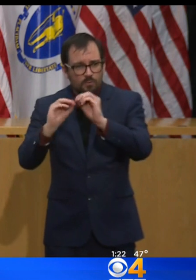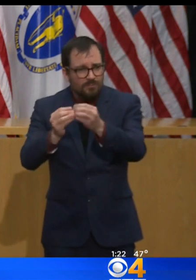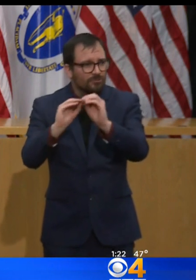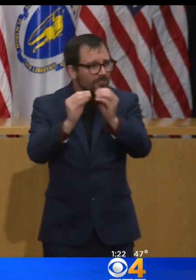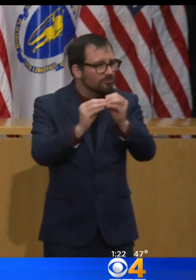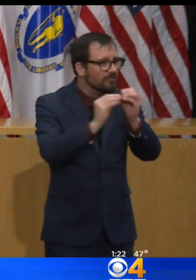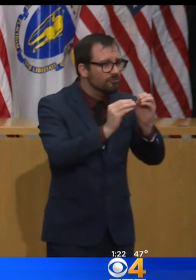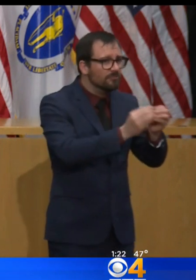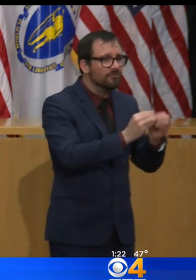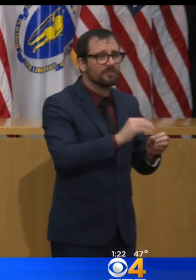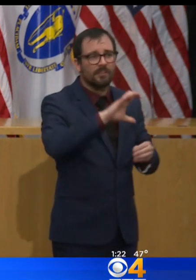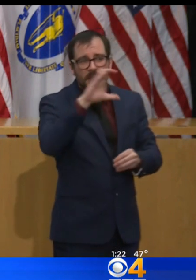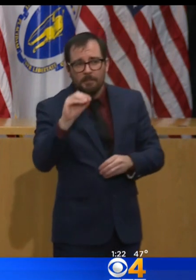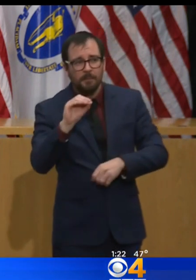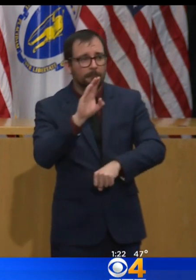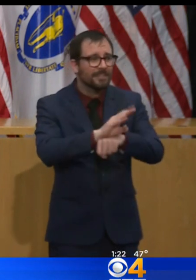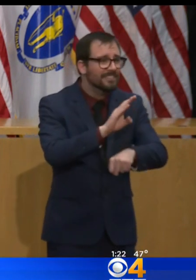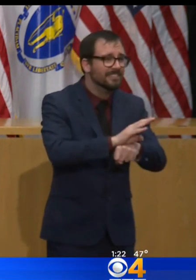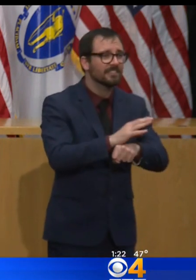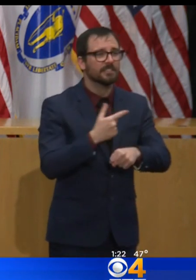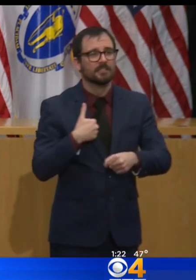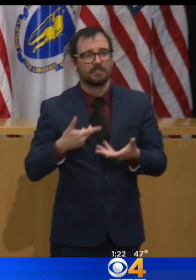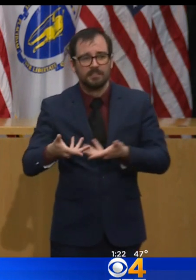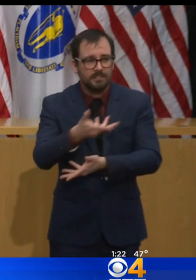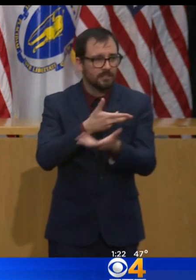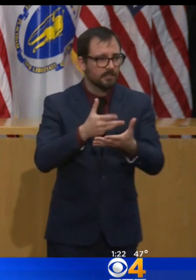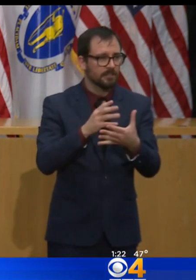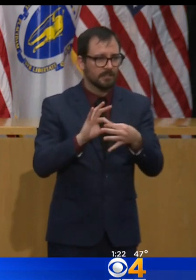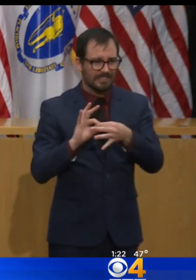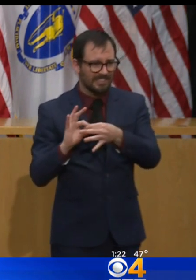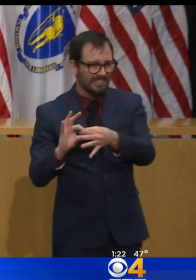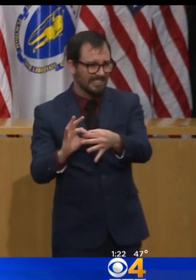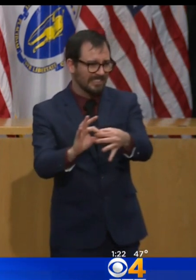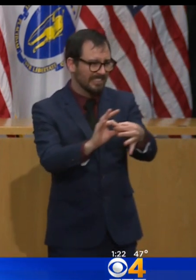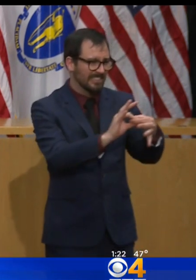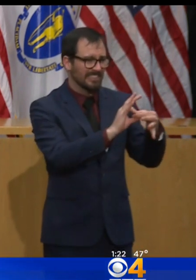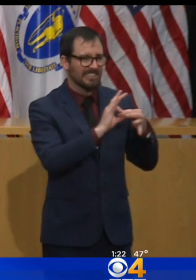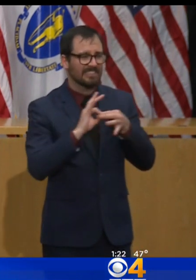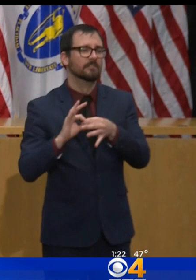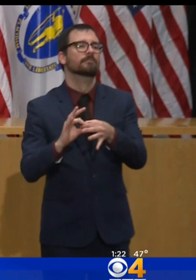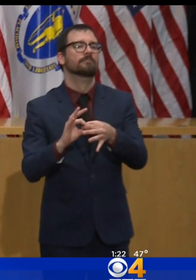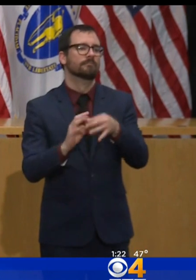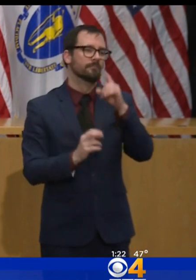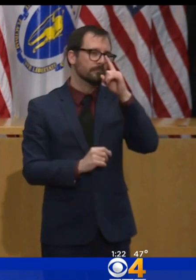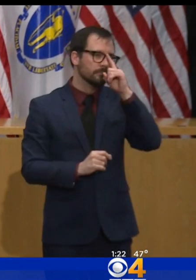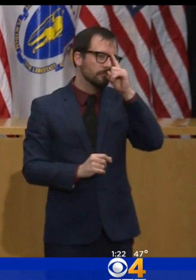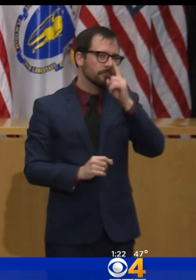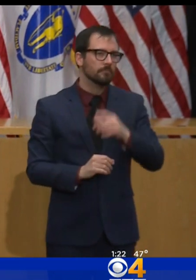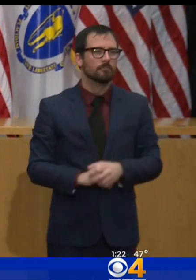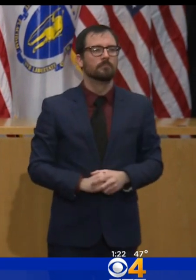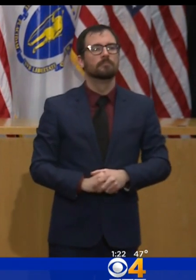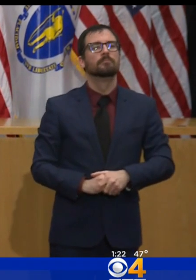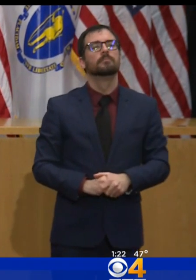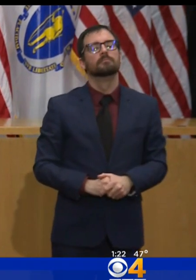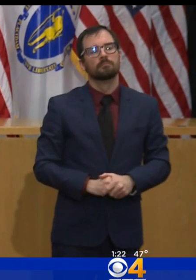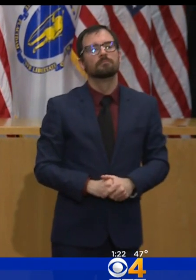ASSOCIATION, PARTNERS HEALTHCARE HAS BEEN ABLE TO SECURE THE PATEL N95